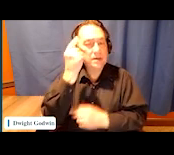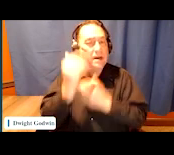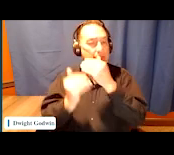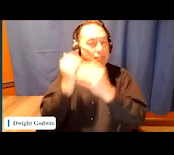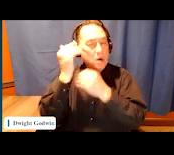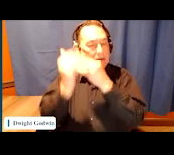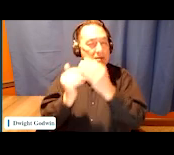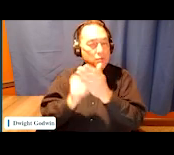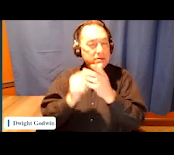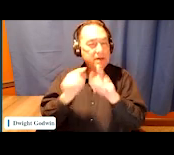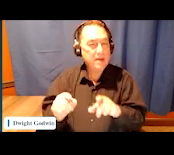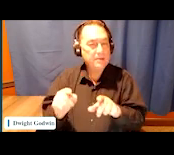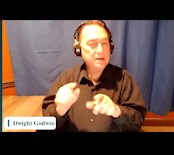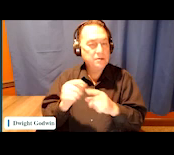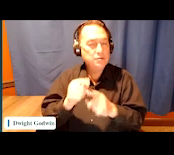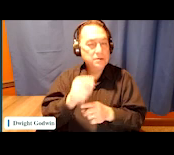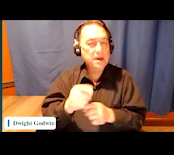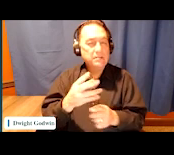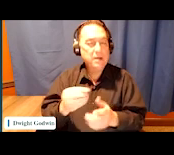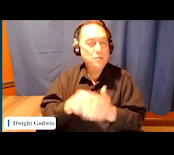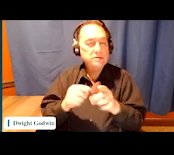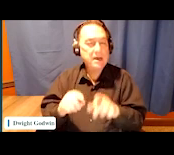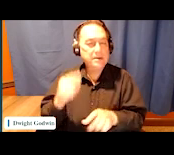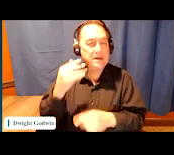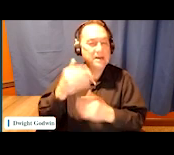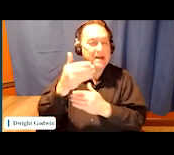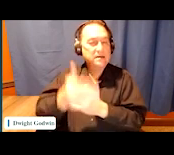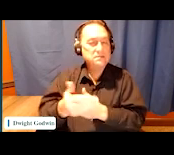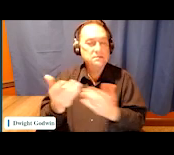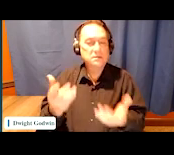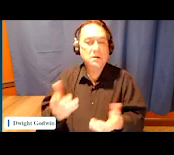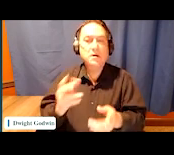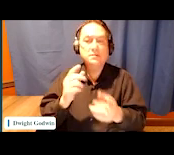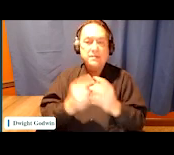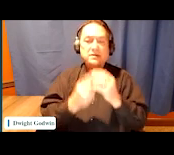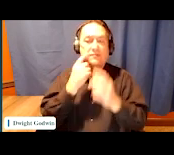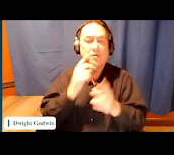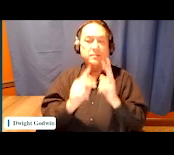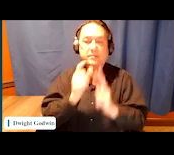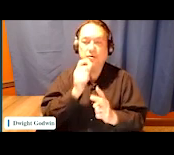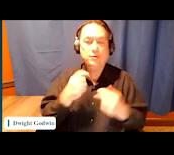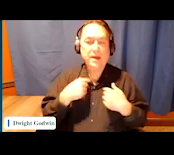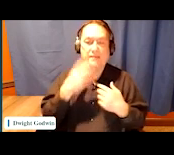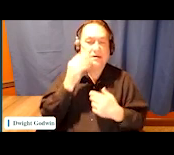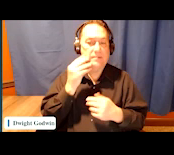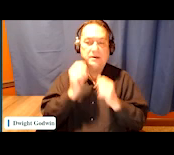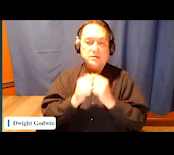particularly for people with behavioral health conditions who don't have a lot of experience with the criminal legal system, and even those who do.